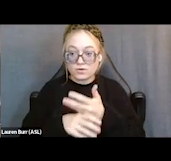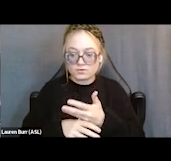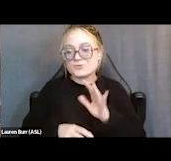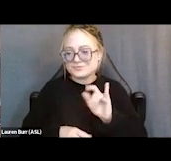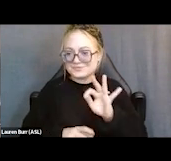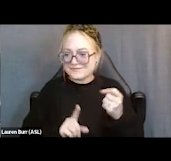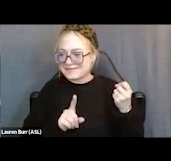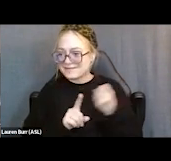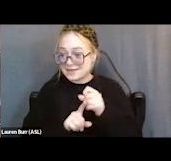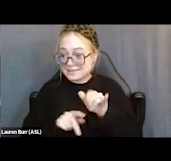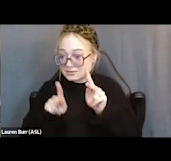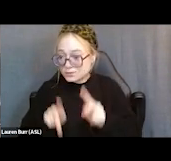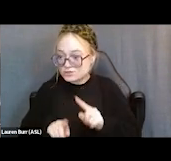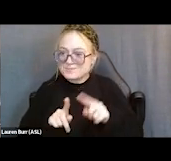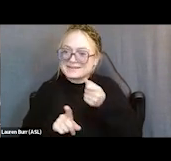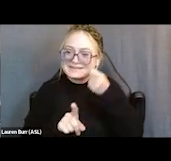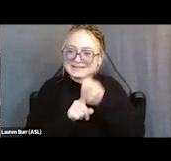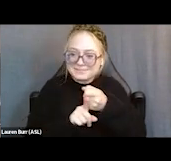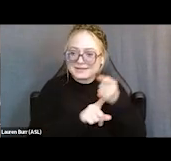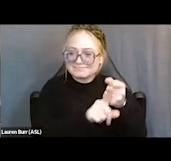They impact social relationships or even ability